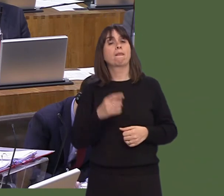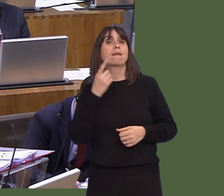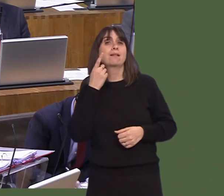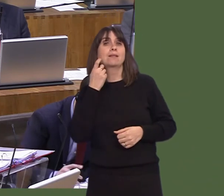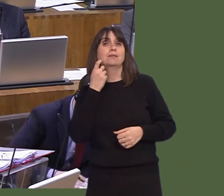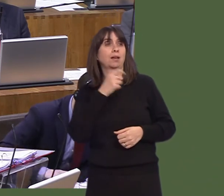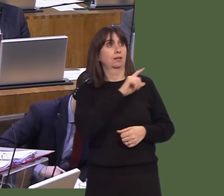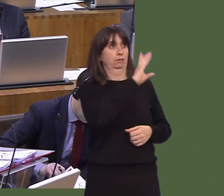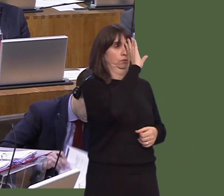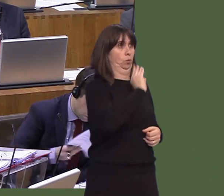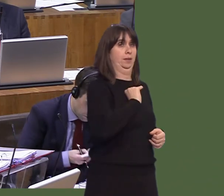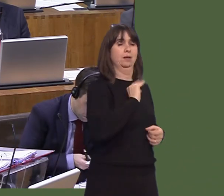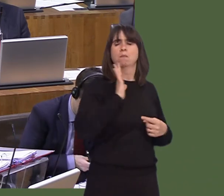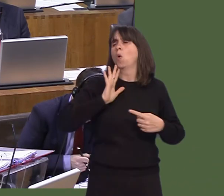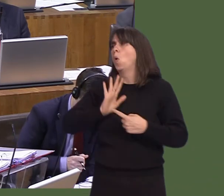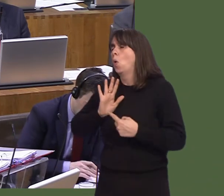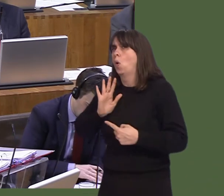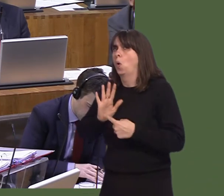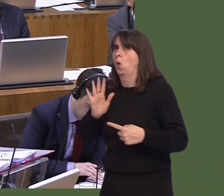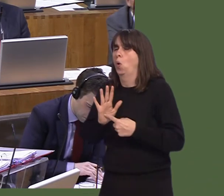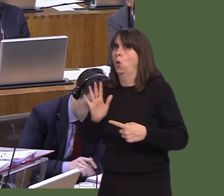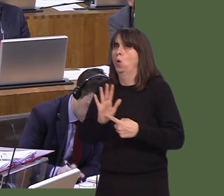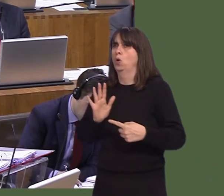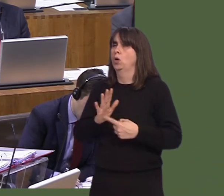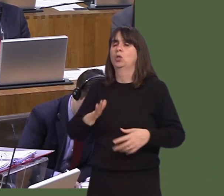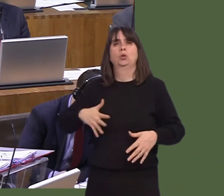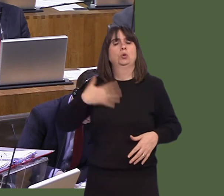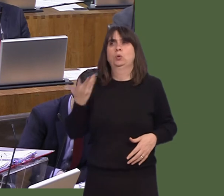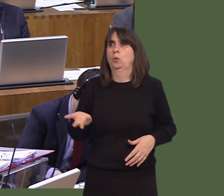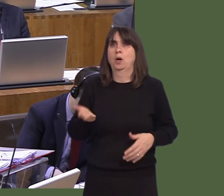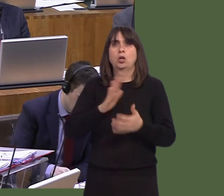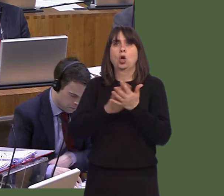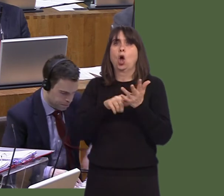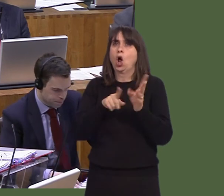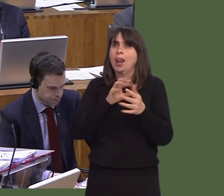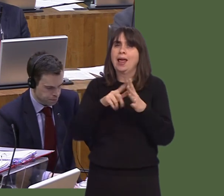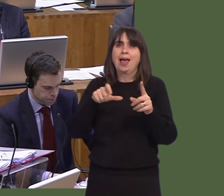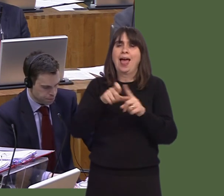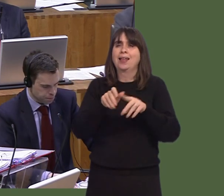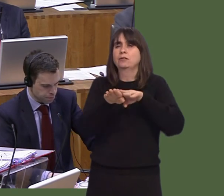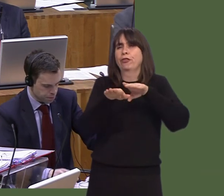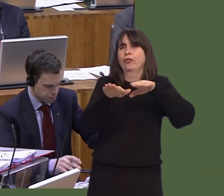Over the last 12 months, Industry Wales has supplied a number of reports to the Cabinet